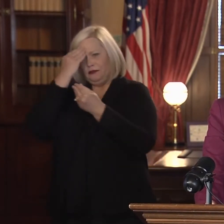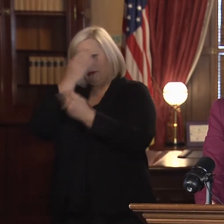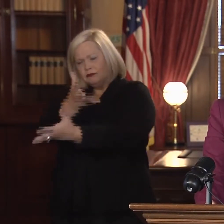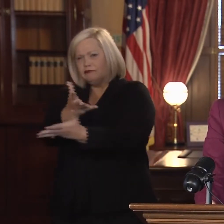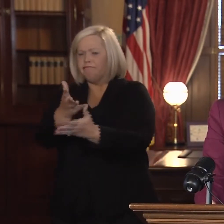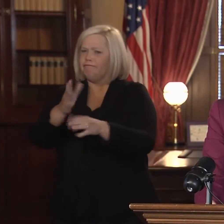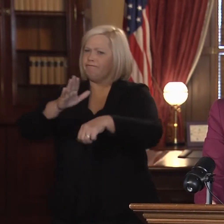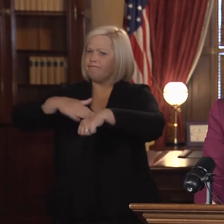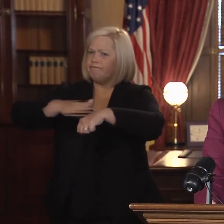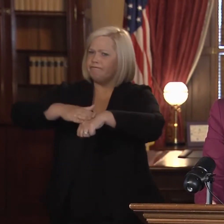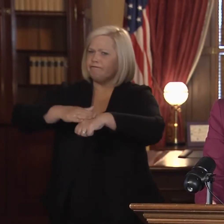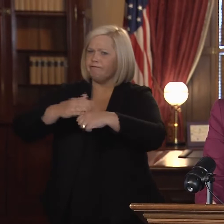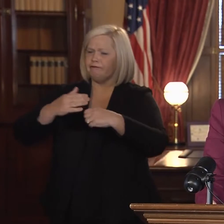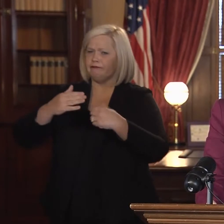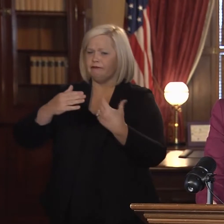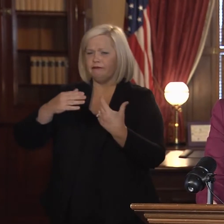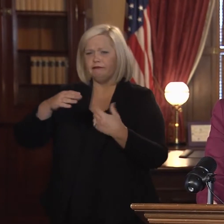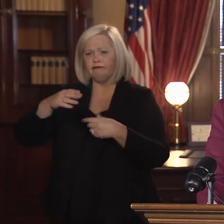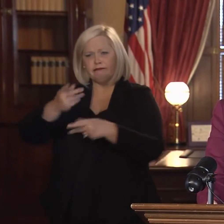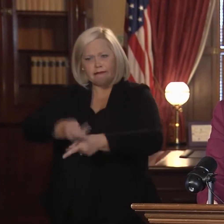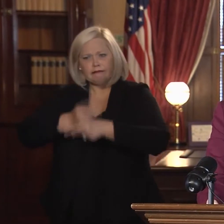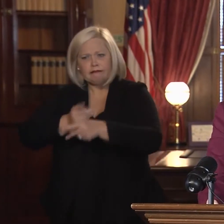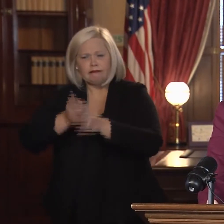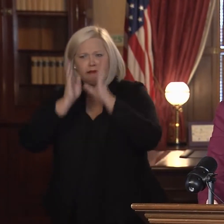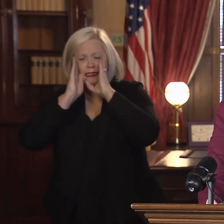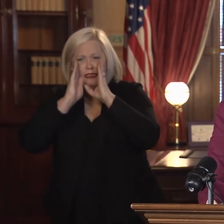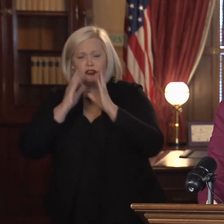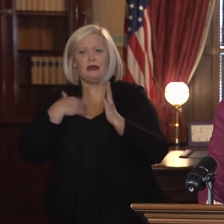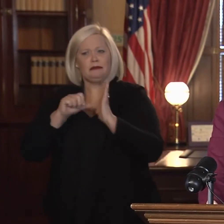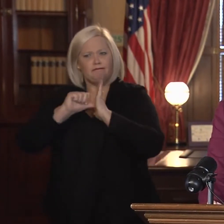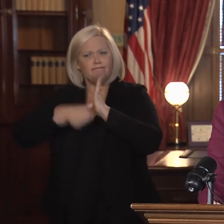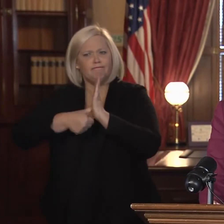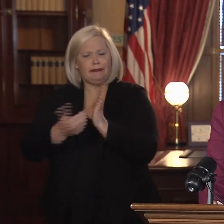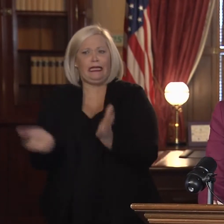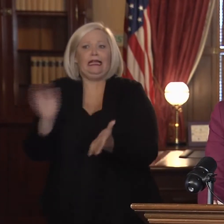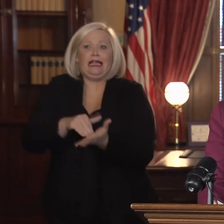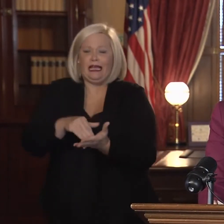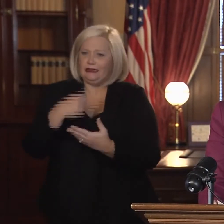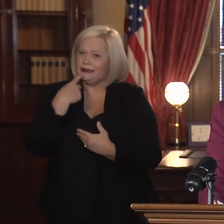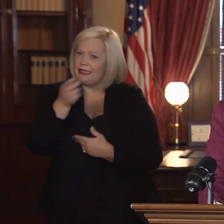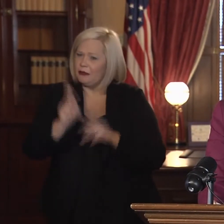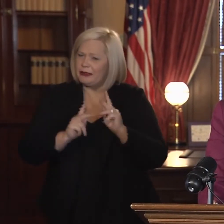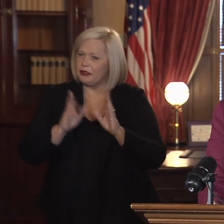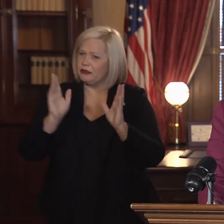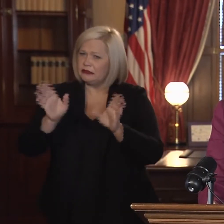AND SERVICES. SO MY OFFICE IS ISSUED A CONSUMER ALERT EVEN EARLIER THIS